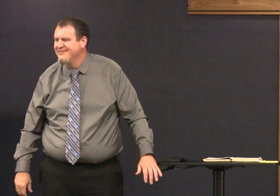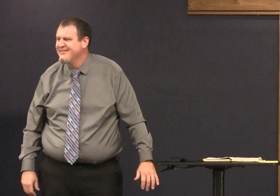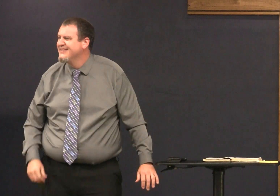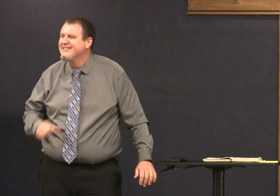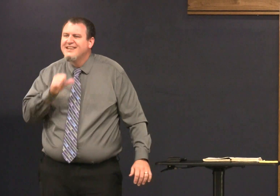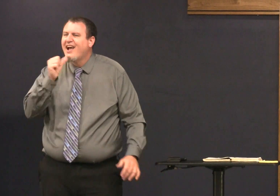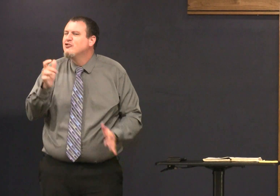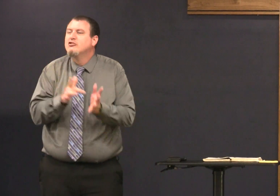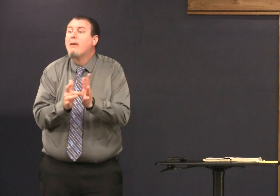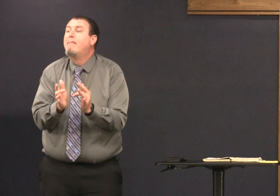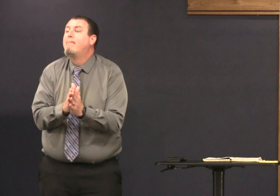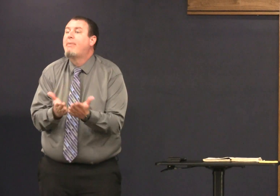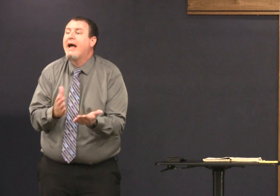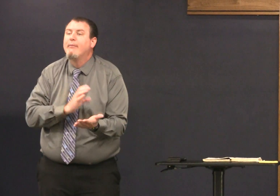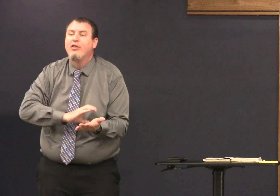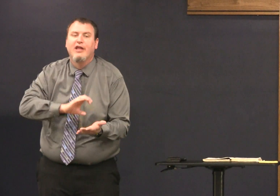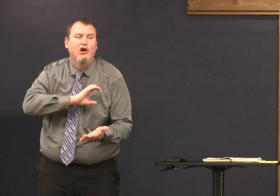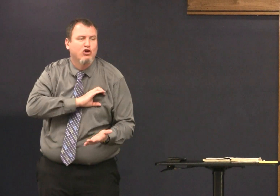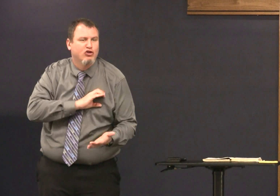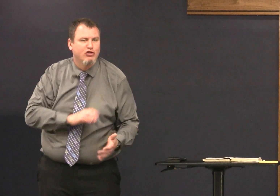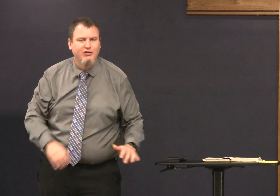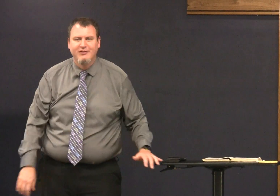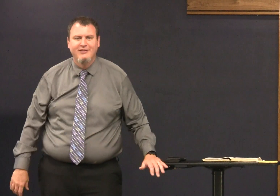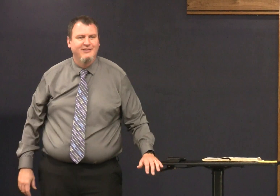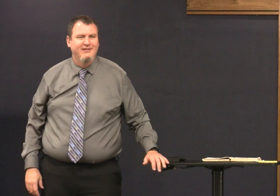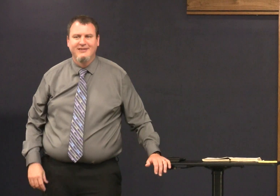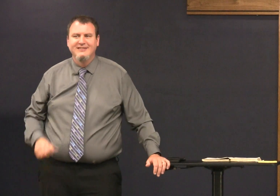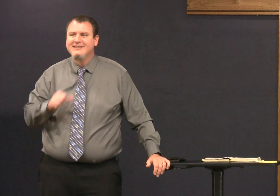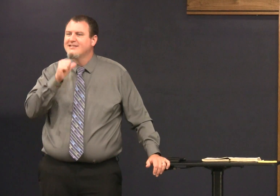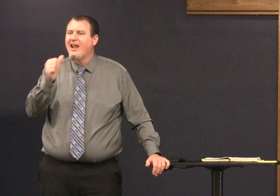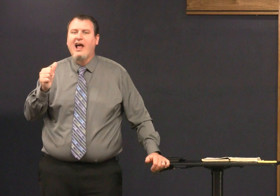Jesus is not simply a story he's not just a Bible character